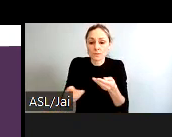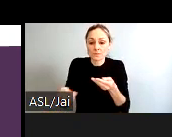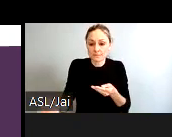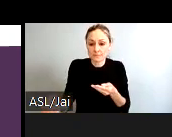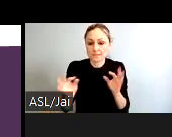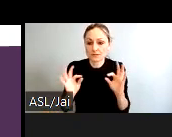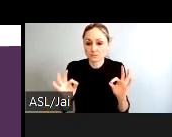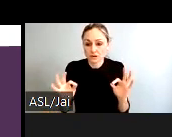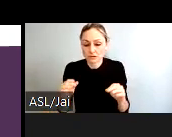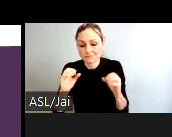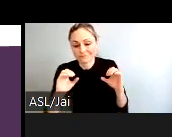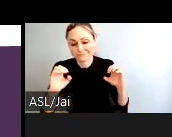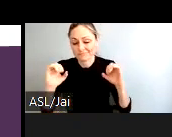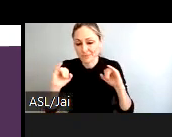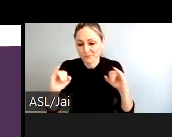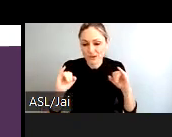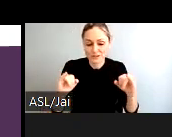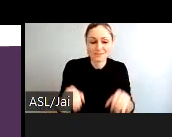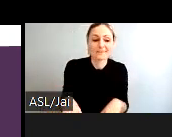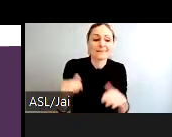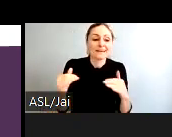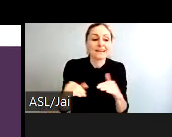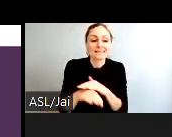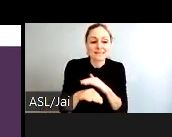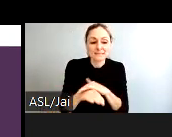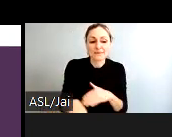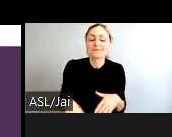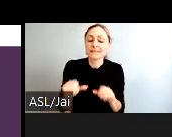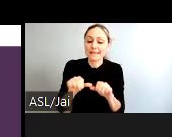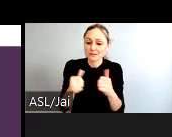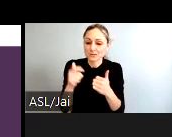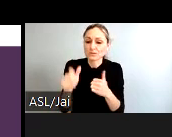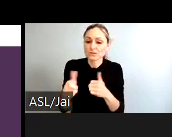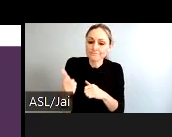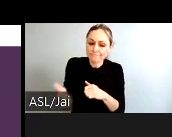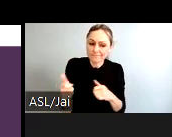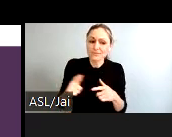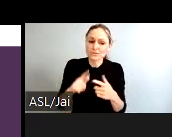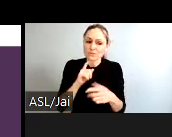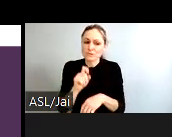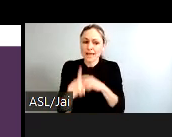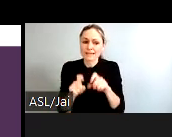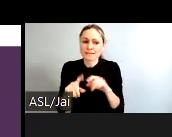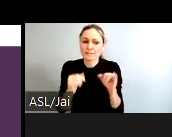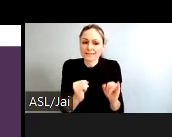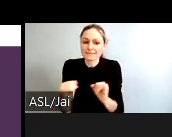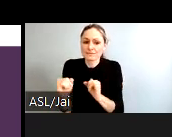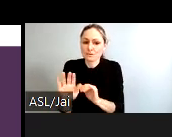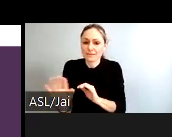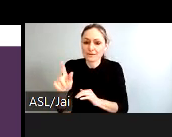Accessibility. Agencies should proactively inquire about work group members' individual needs and offer appropriate accommodations.